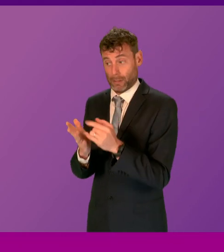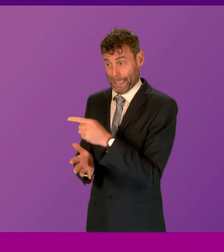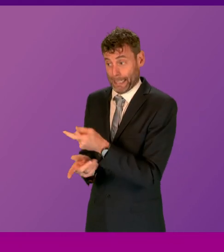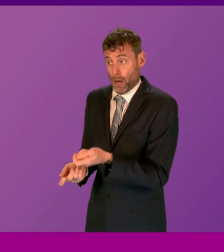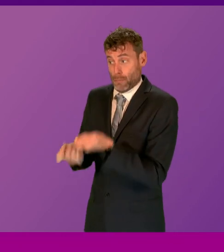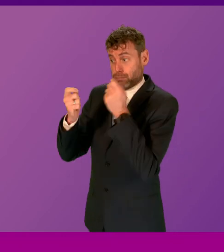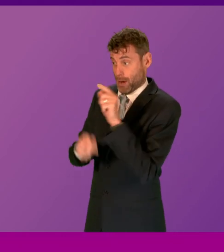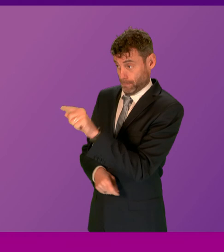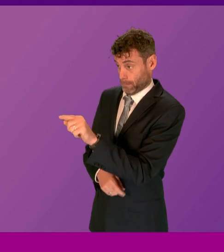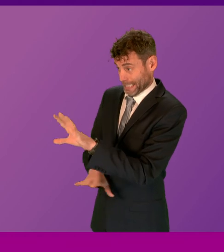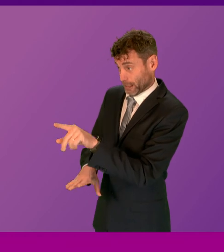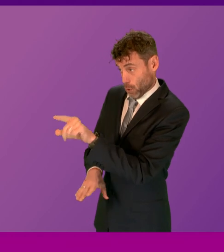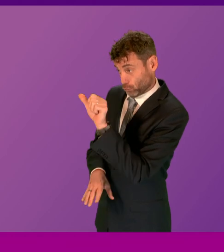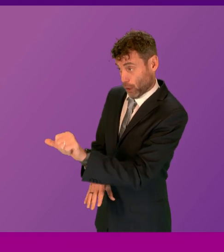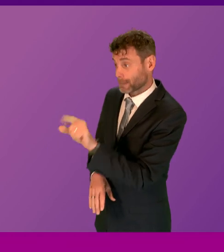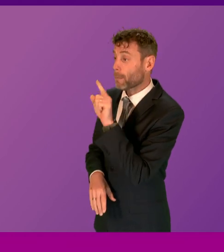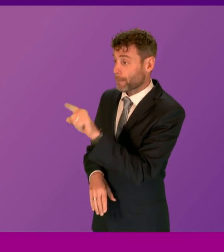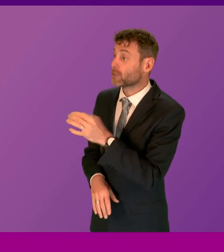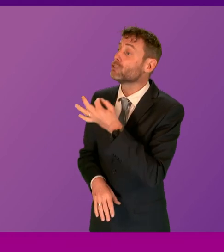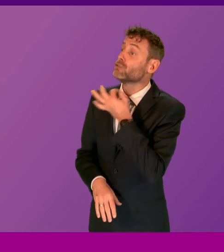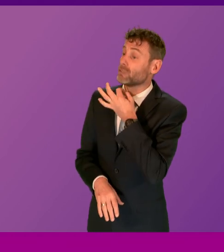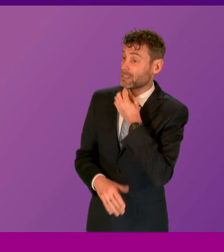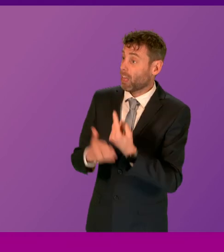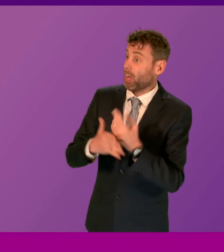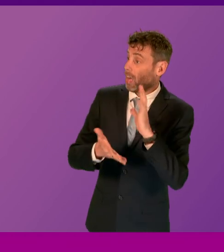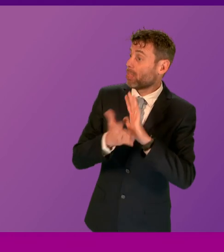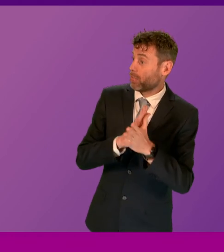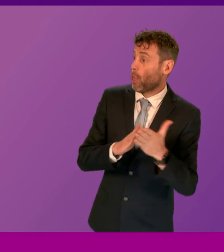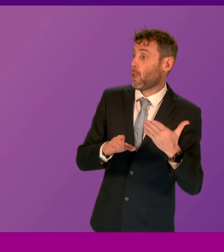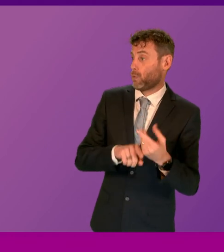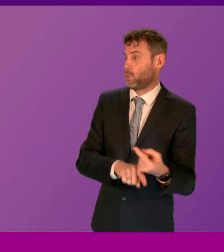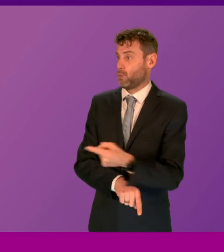has been a complete and utter disaster for social care recruitment.